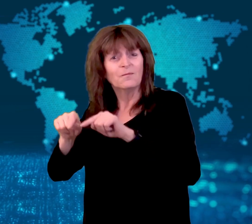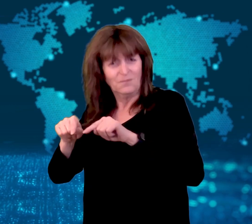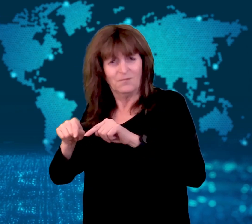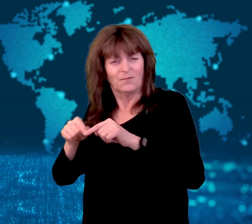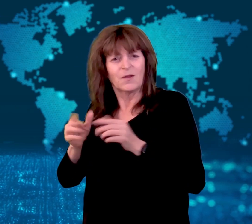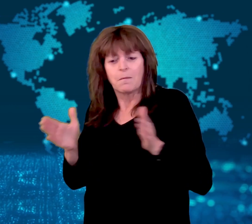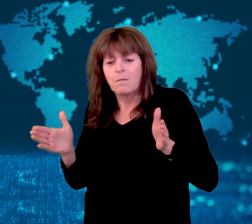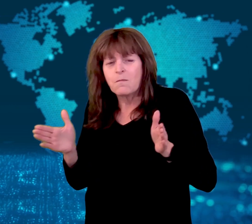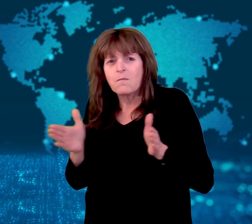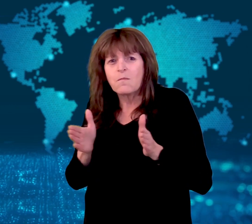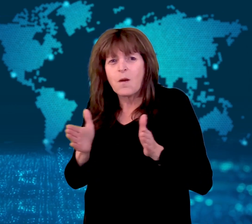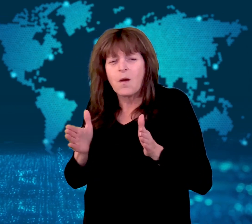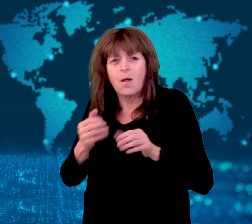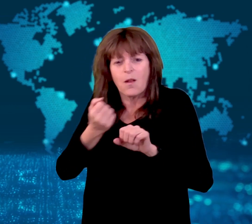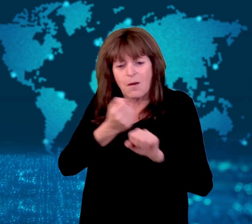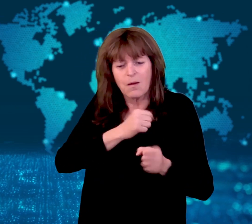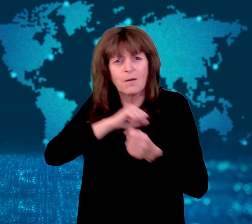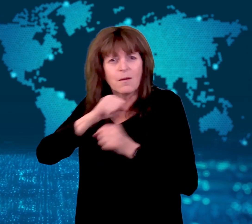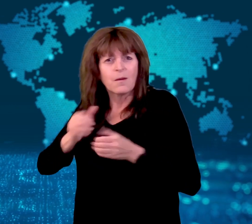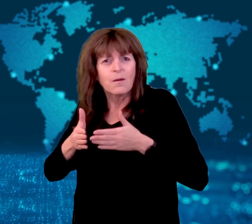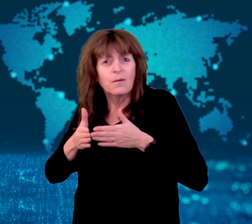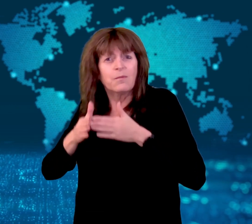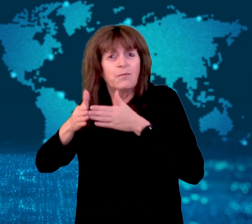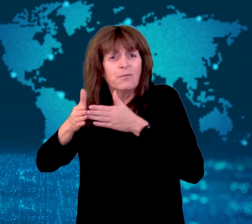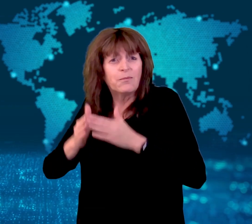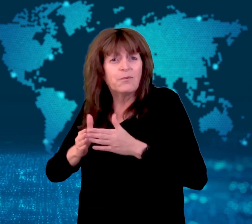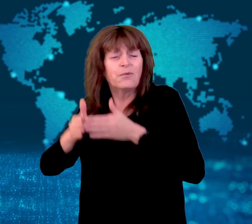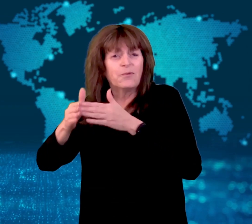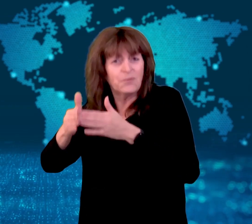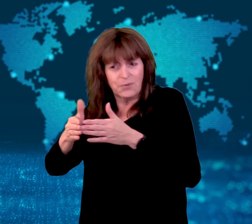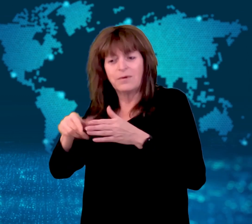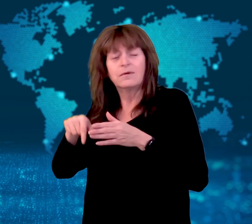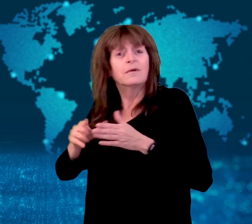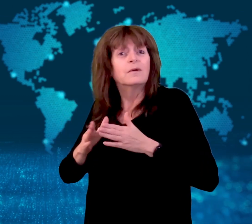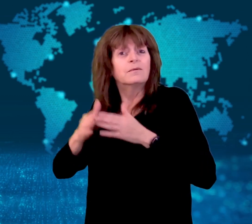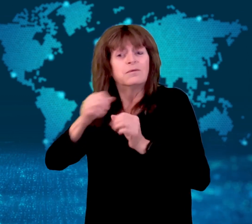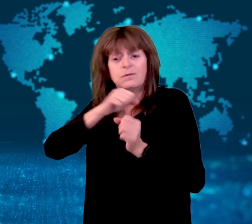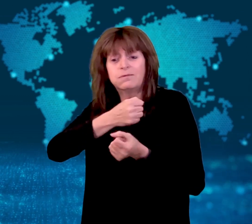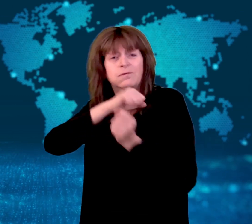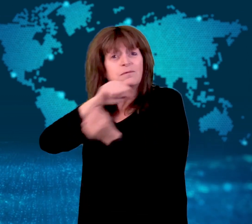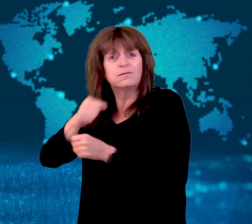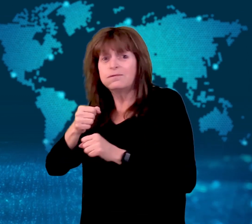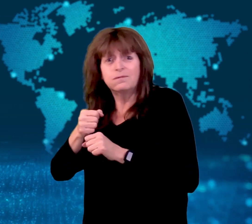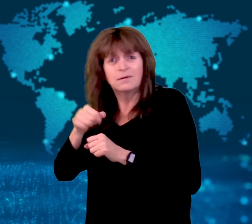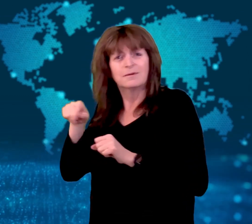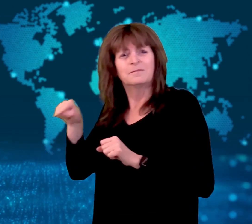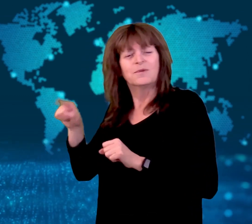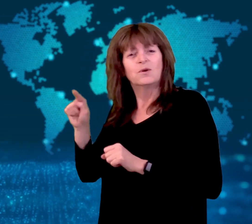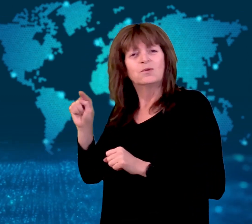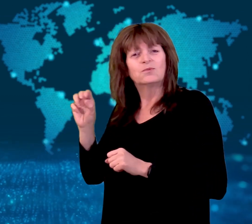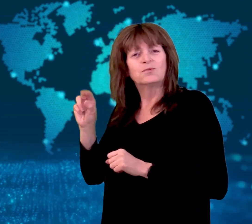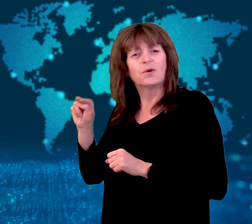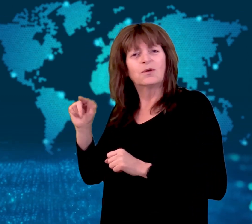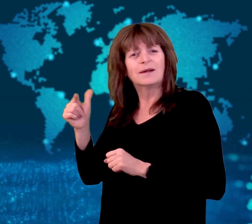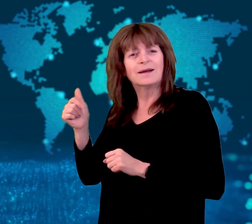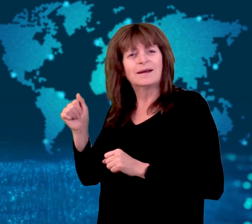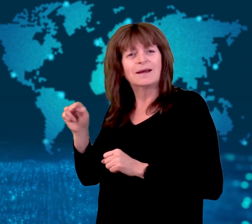He used a small boat manned by Tongan locals to get close